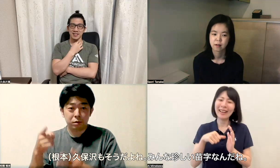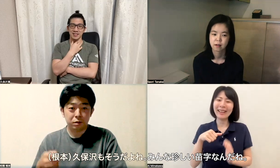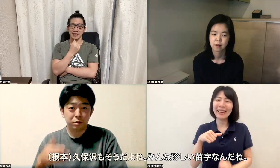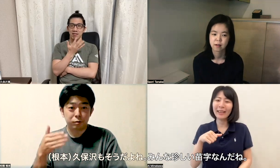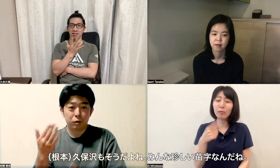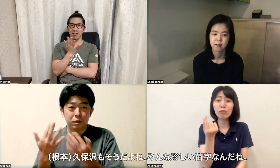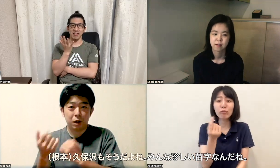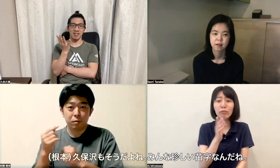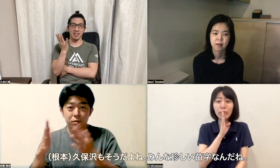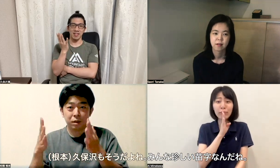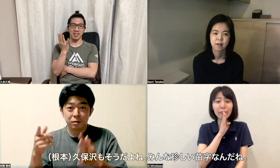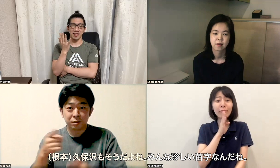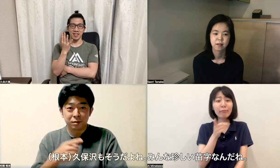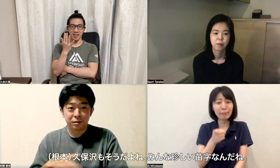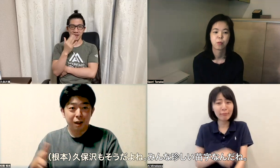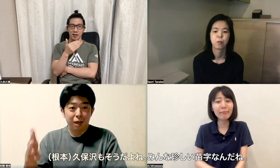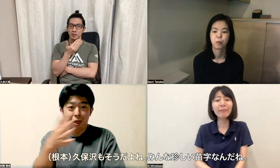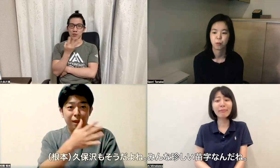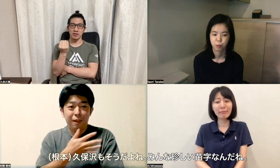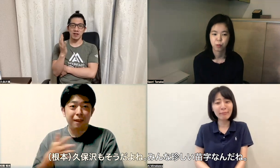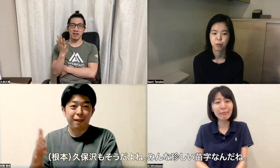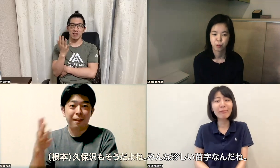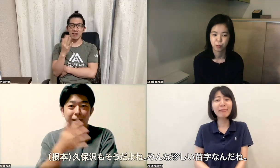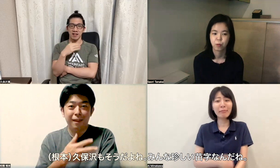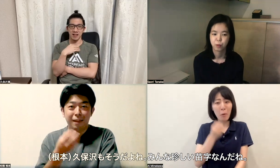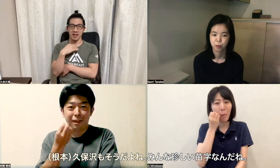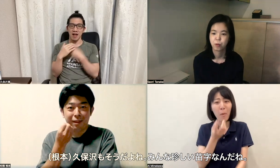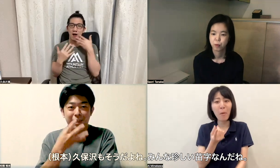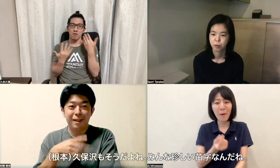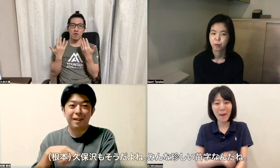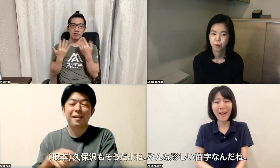(KN) We all have rare last name.